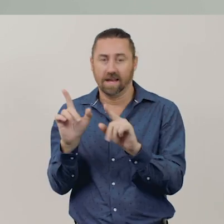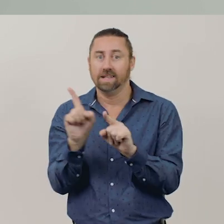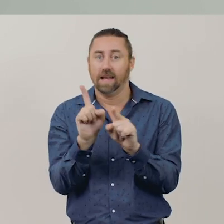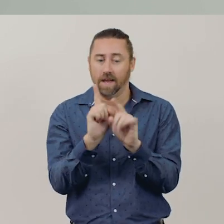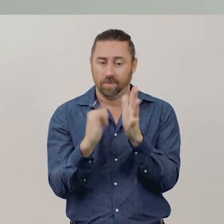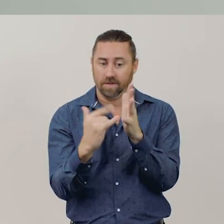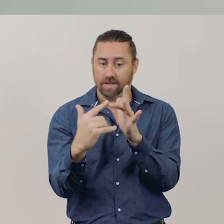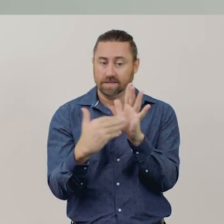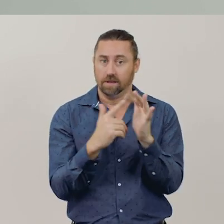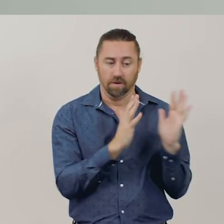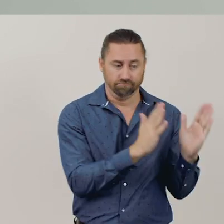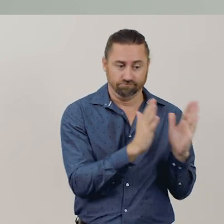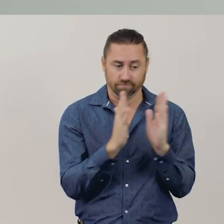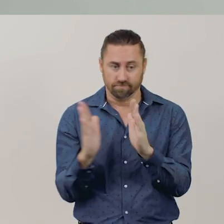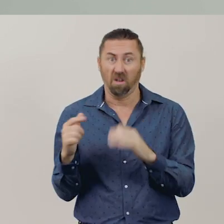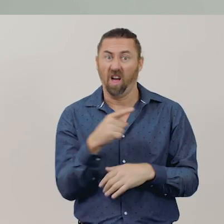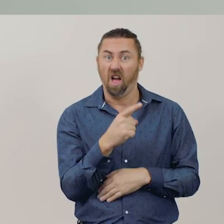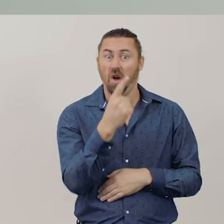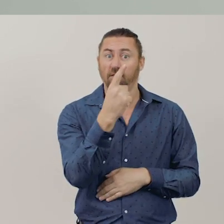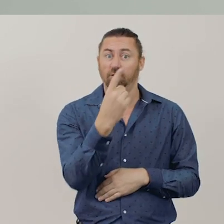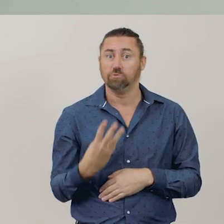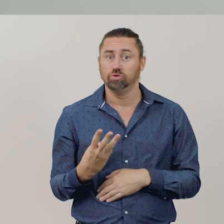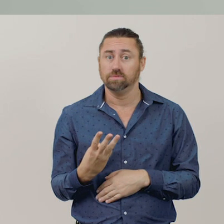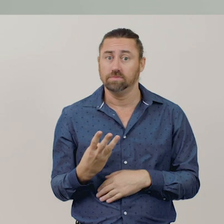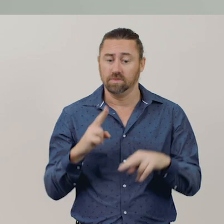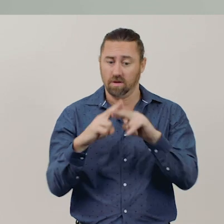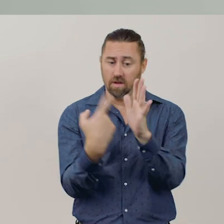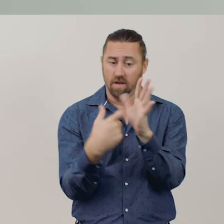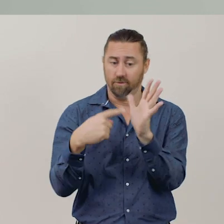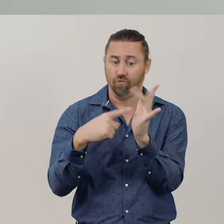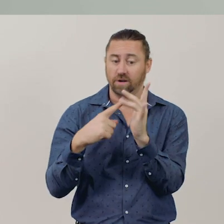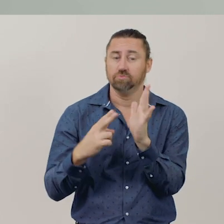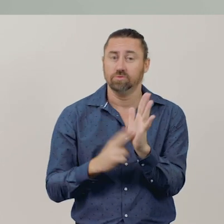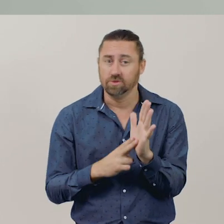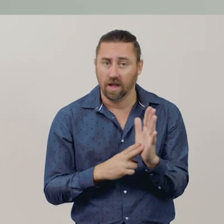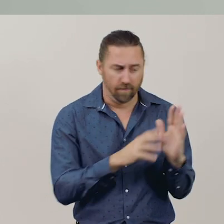Our flag shows fractions. It’s split into three equal parts,